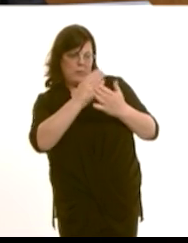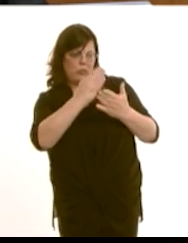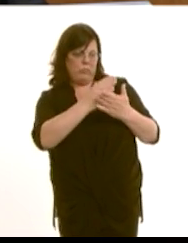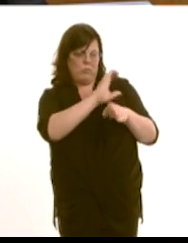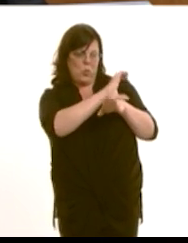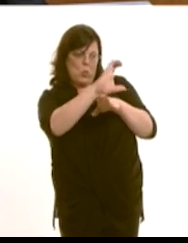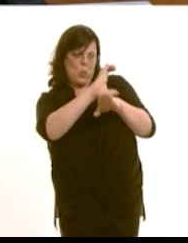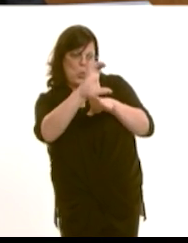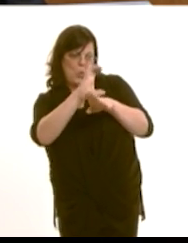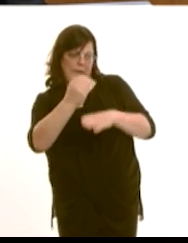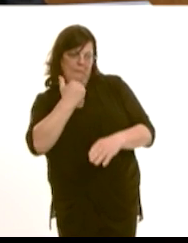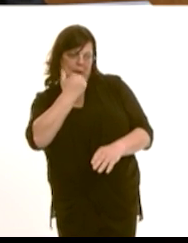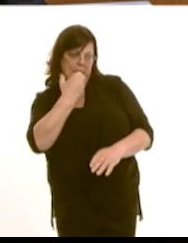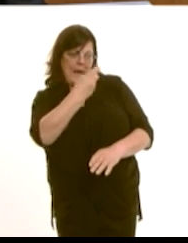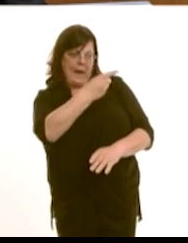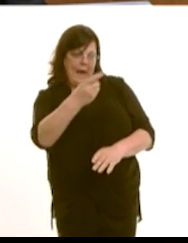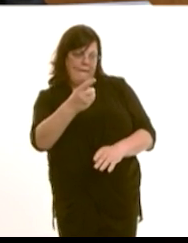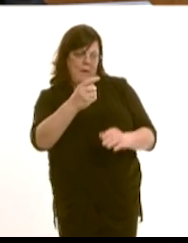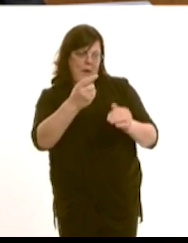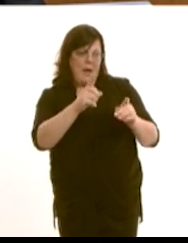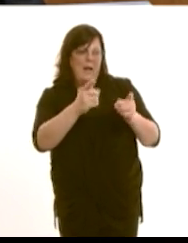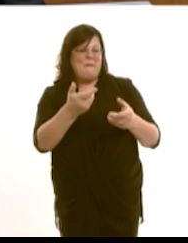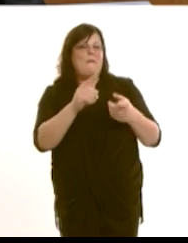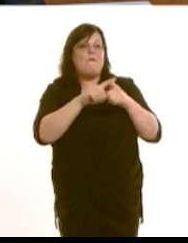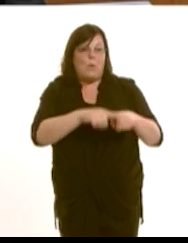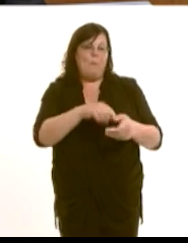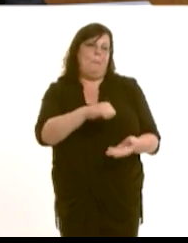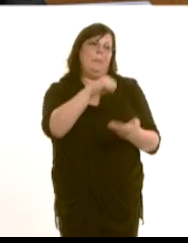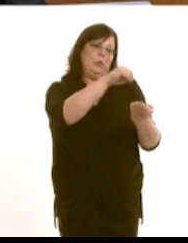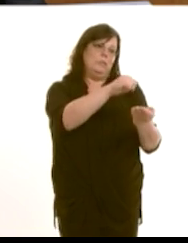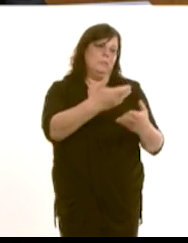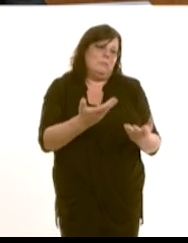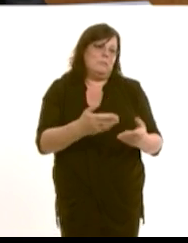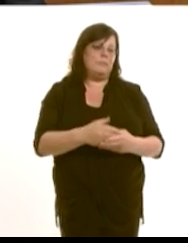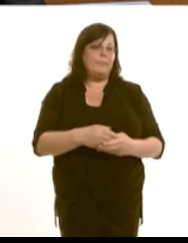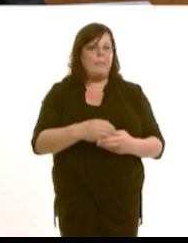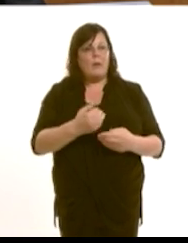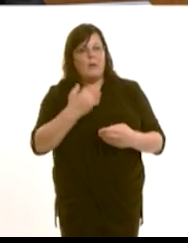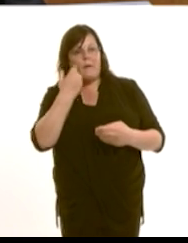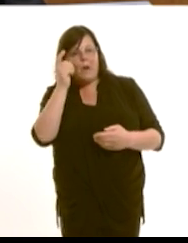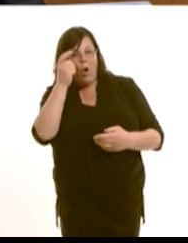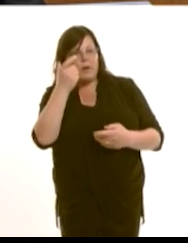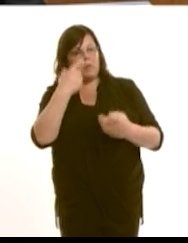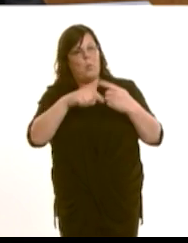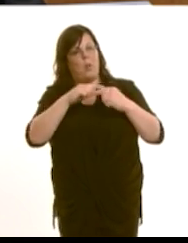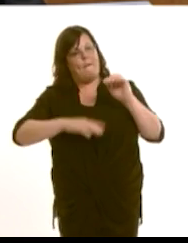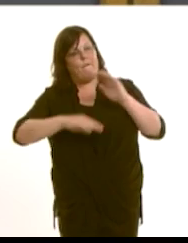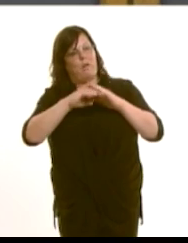provision is offered within the budget available, and, of course, FE institutions are subject to Estyn inspections.